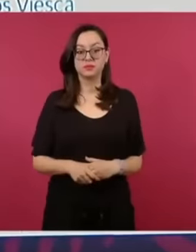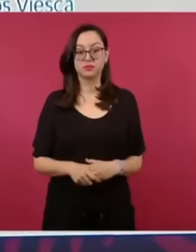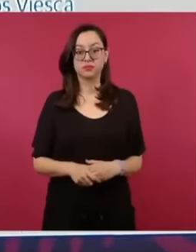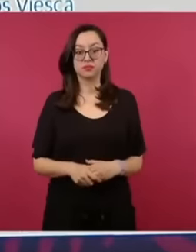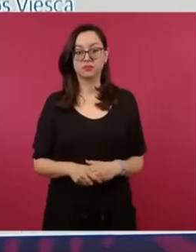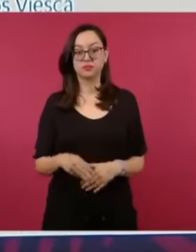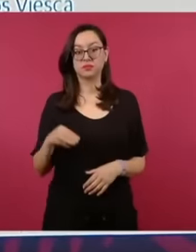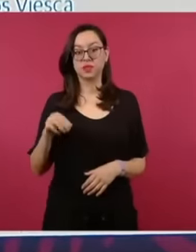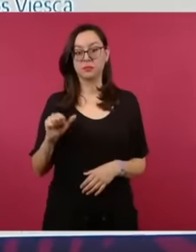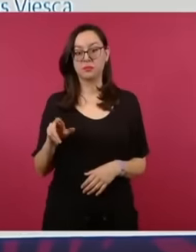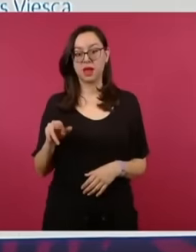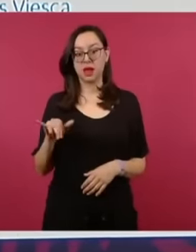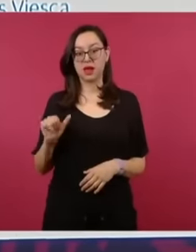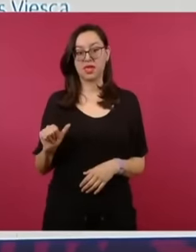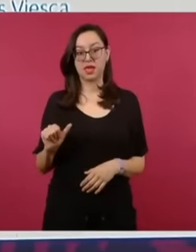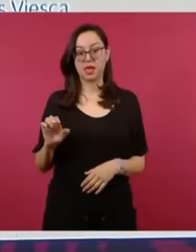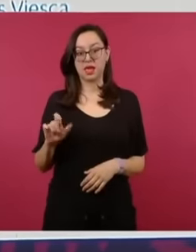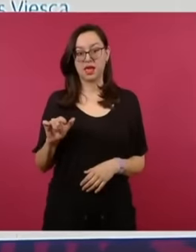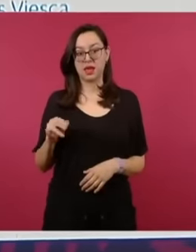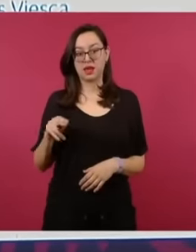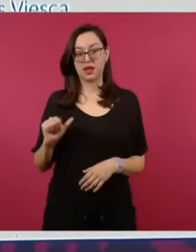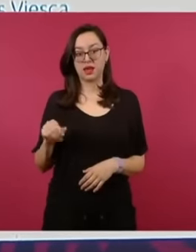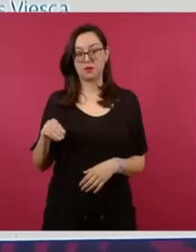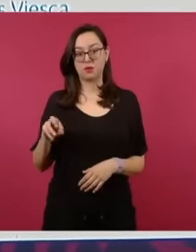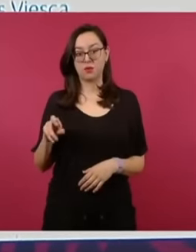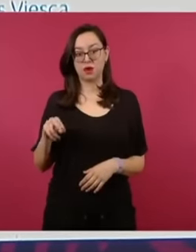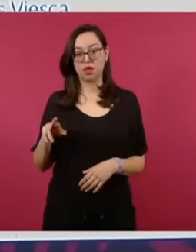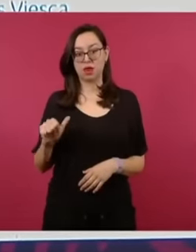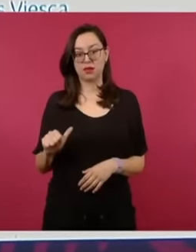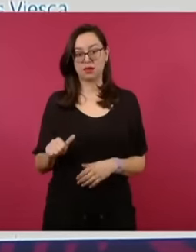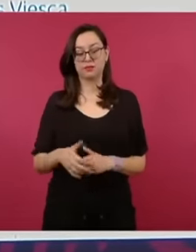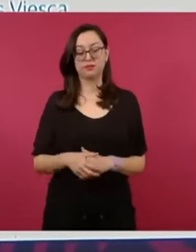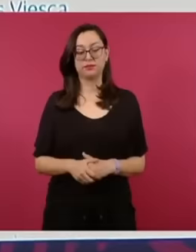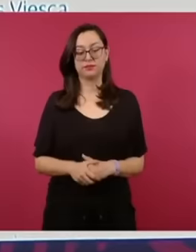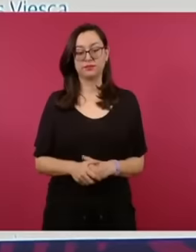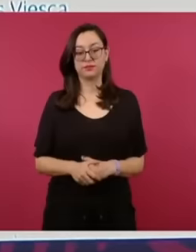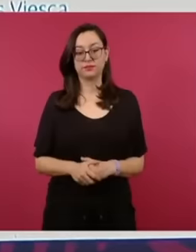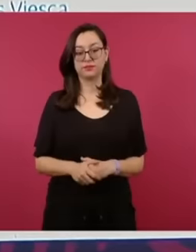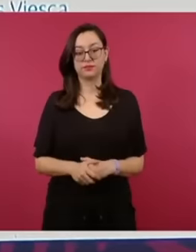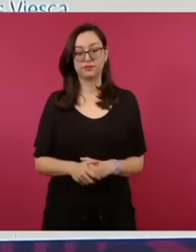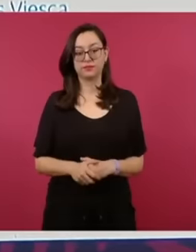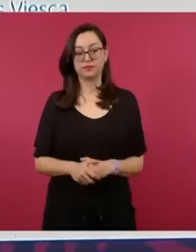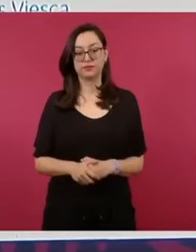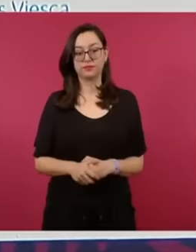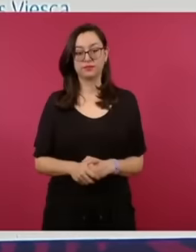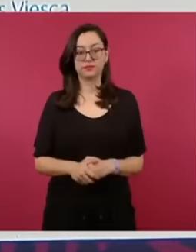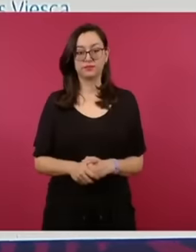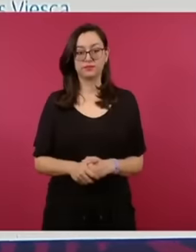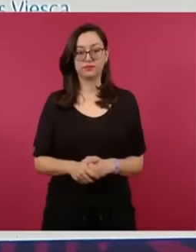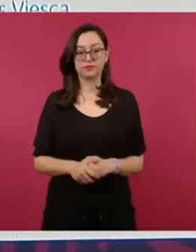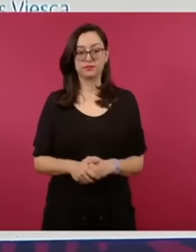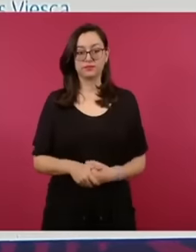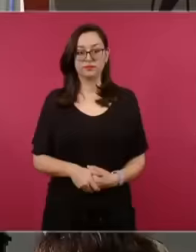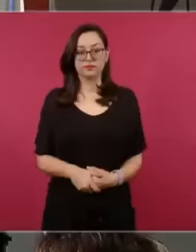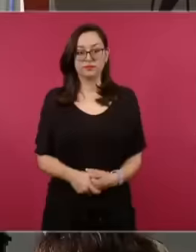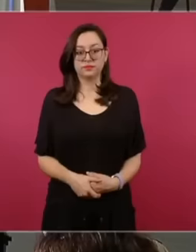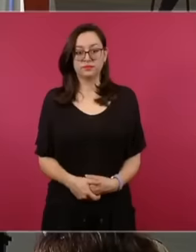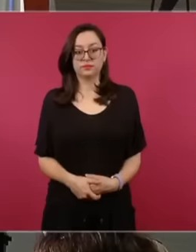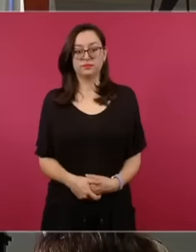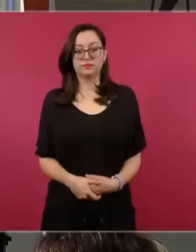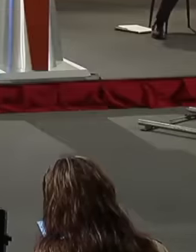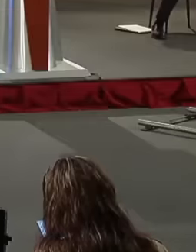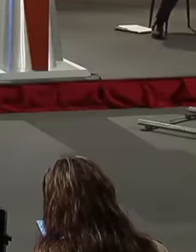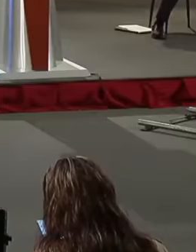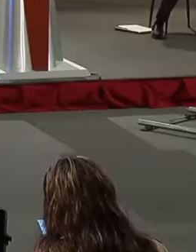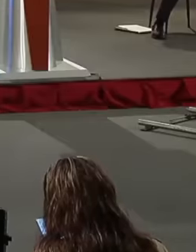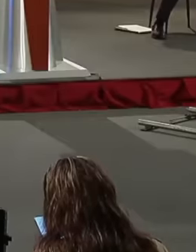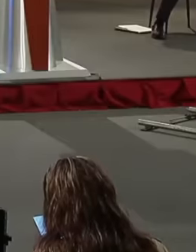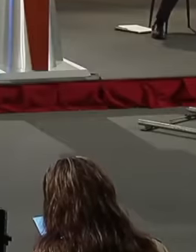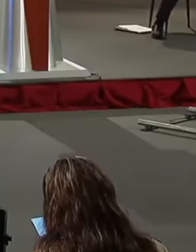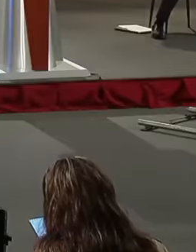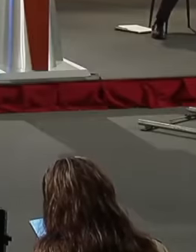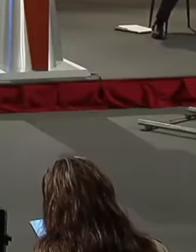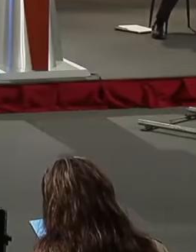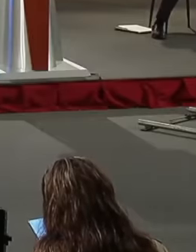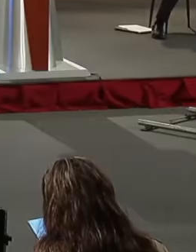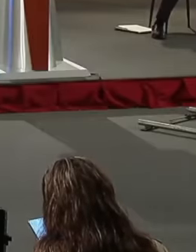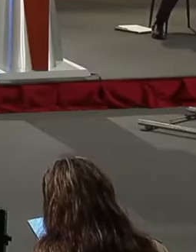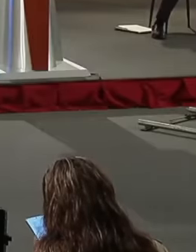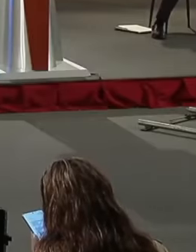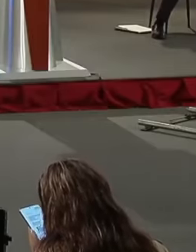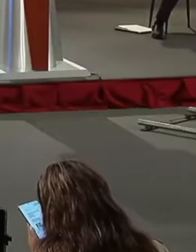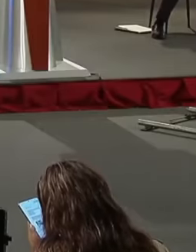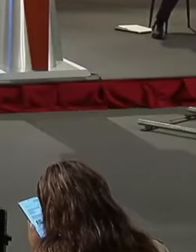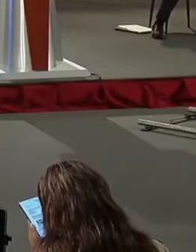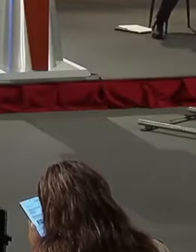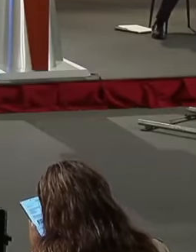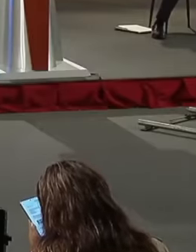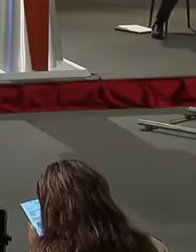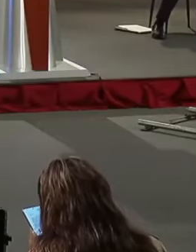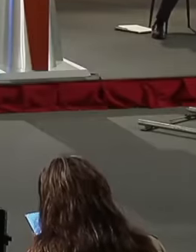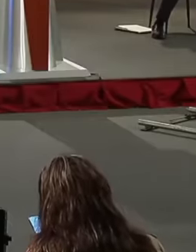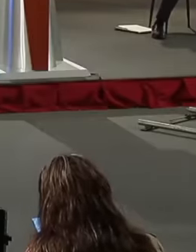Elena and Jesús Ah no I thought it was